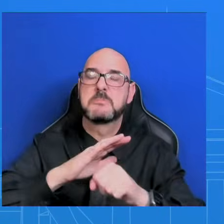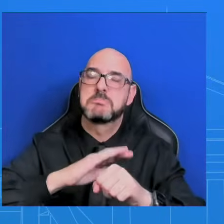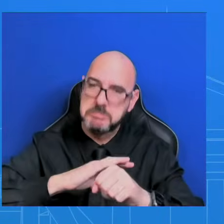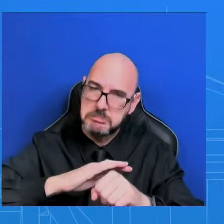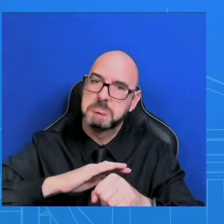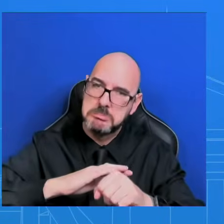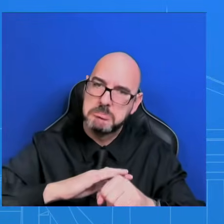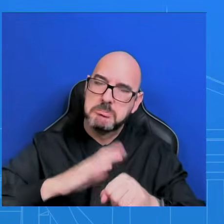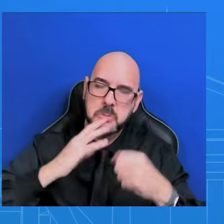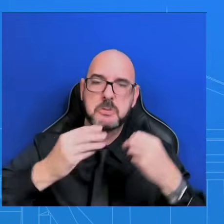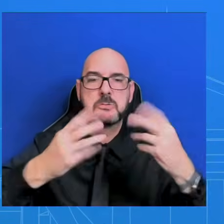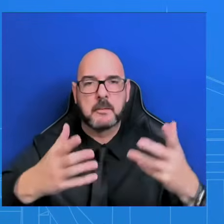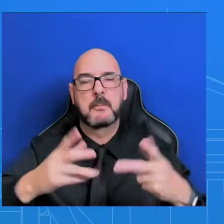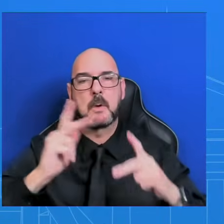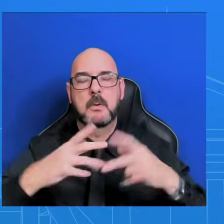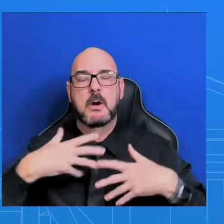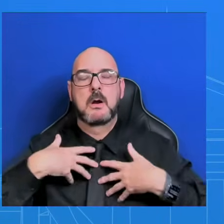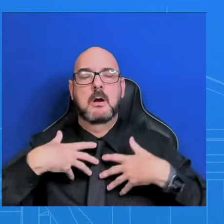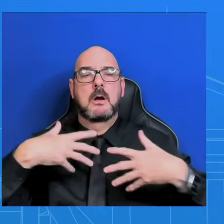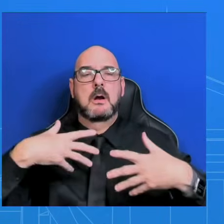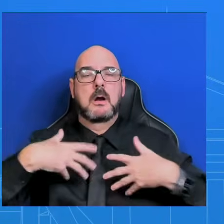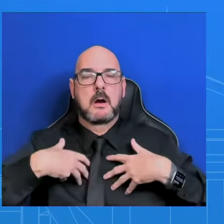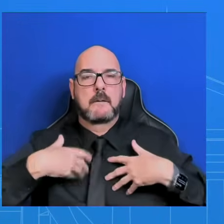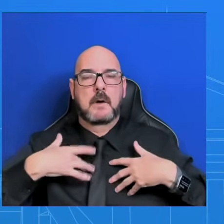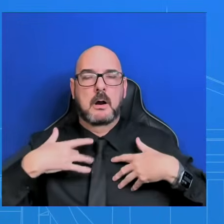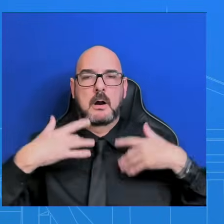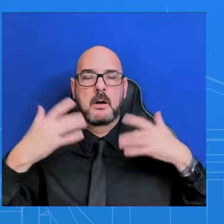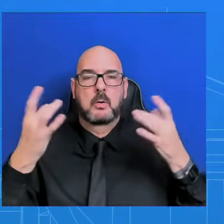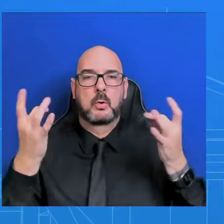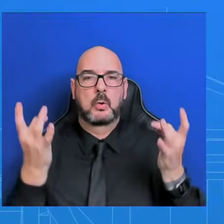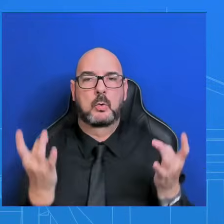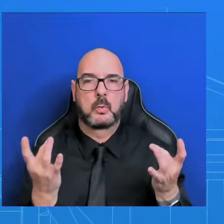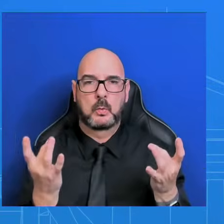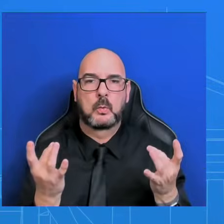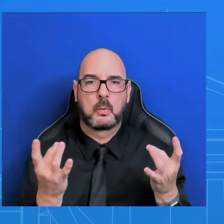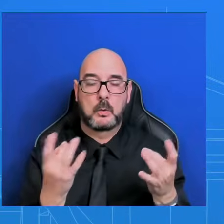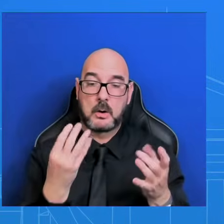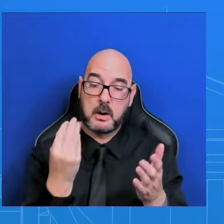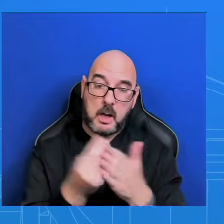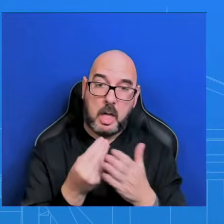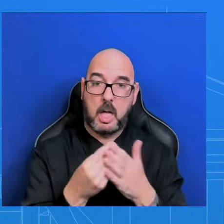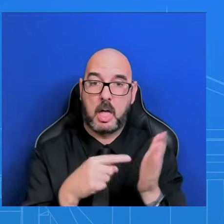make sure he lower costs for folks. And that's what we're seeing. Right? We're seeing that from --